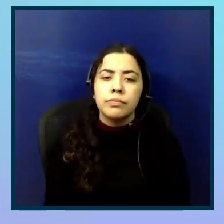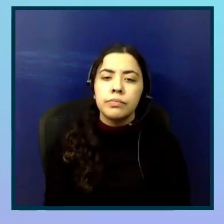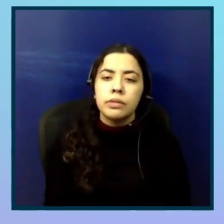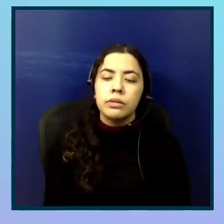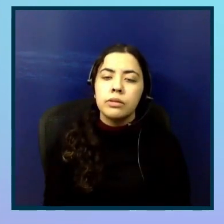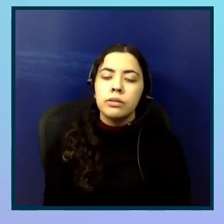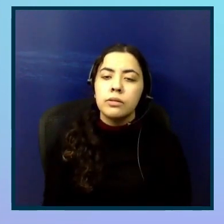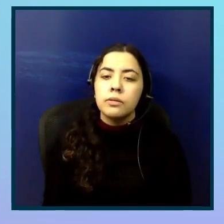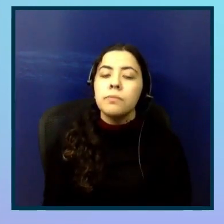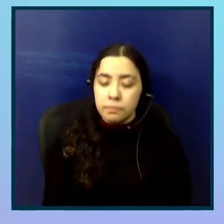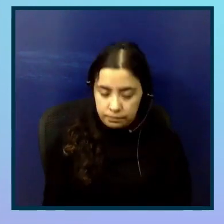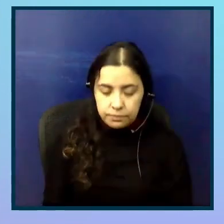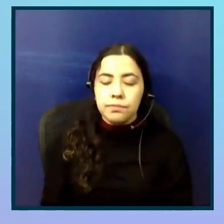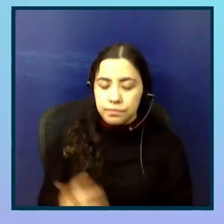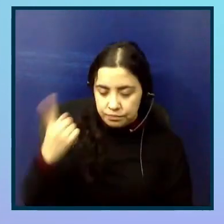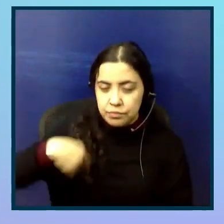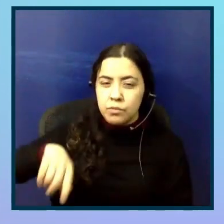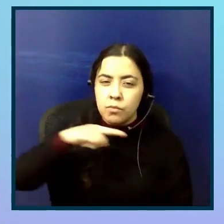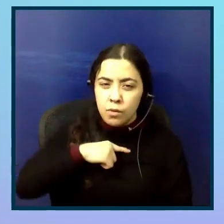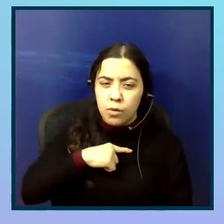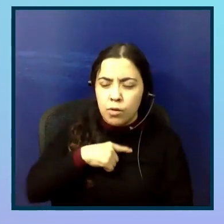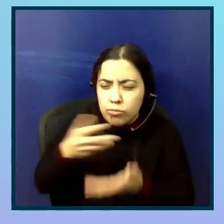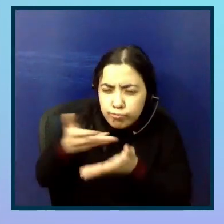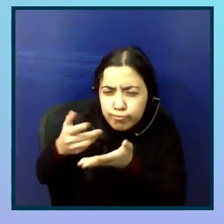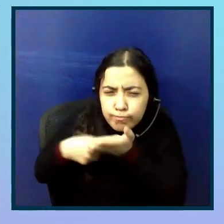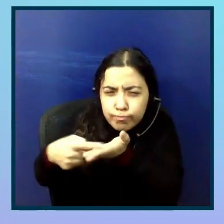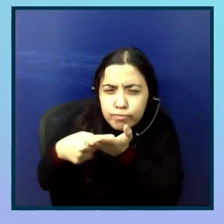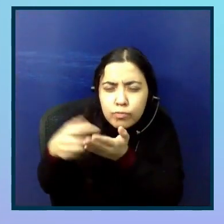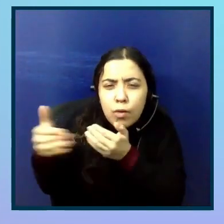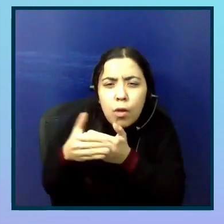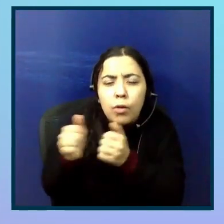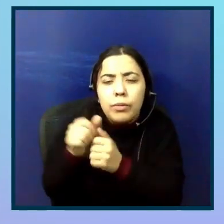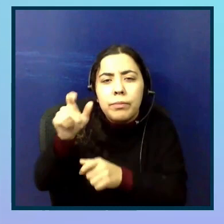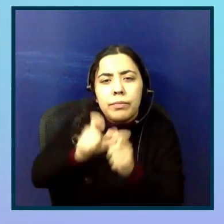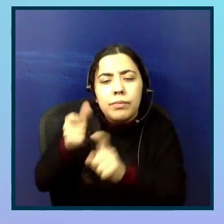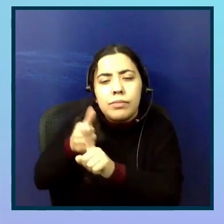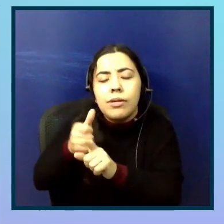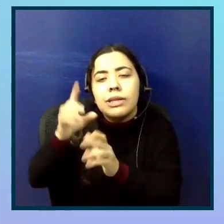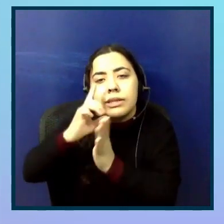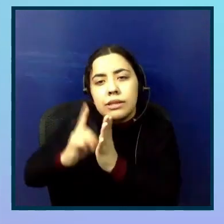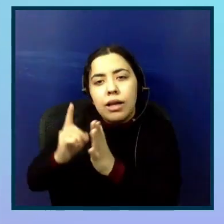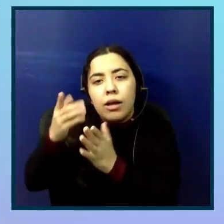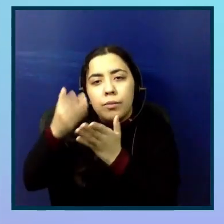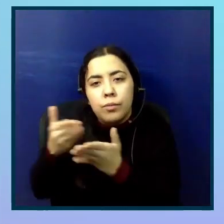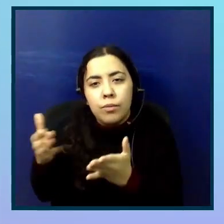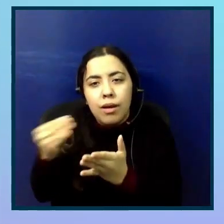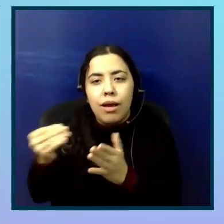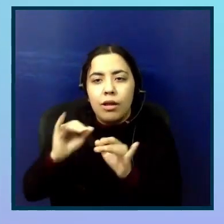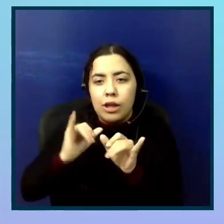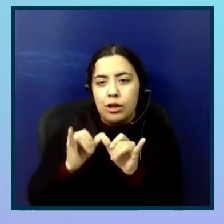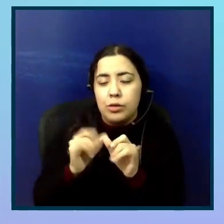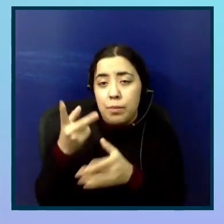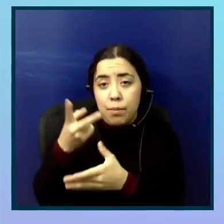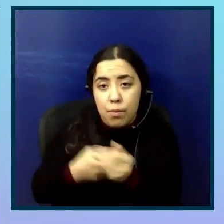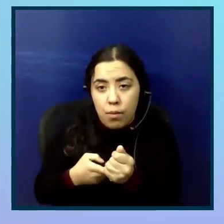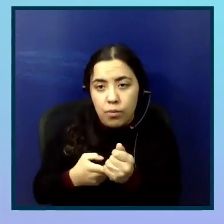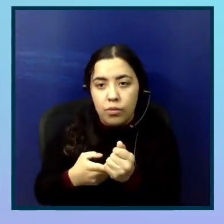with people within design product and engineering. So Andrew, who we've talked about a lot,